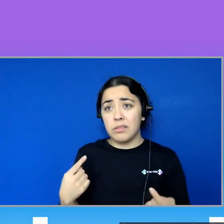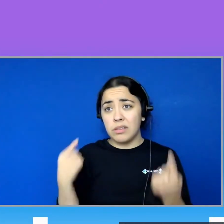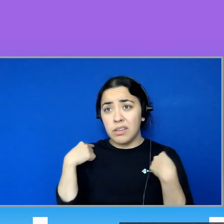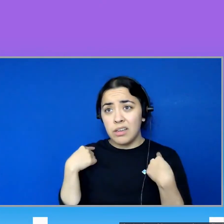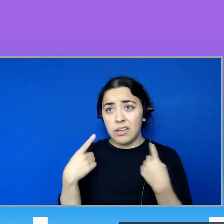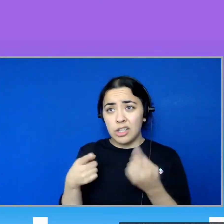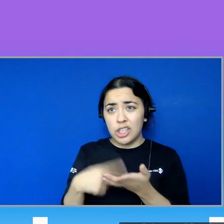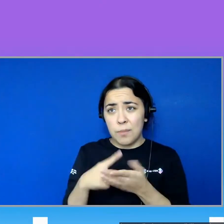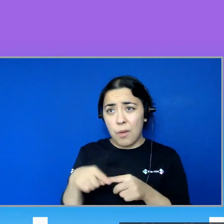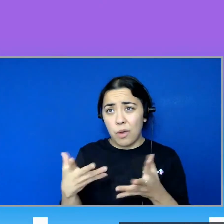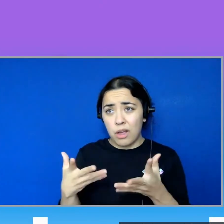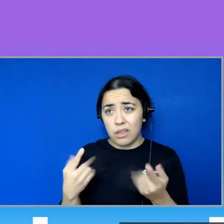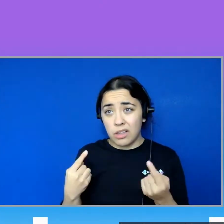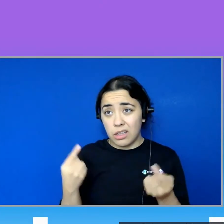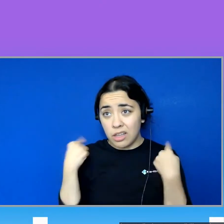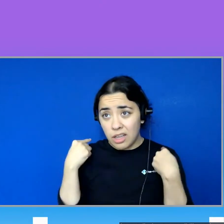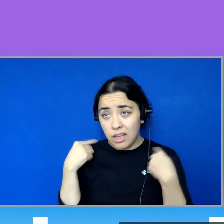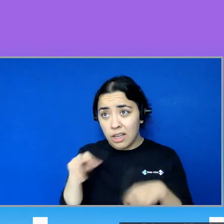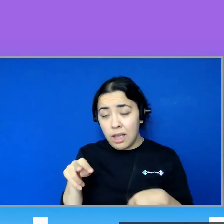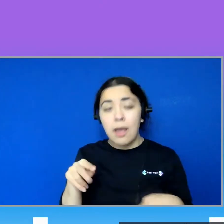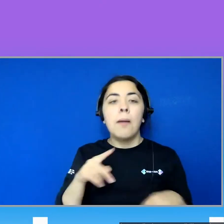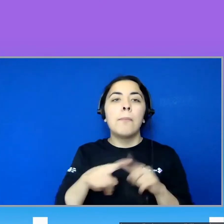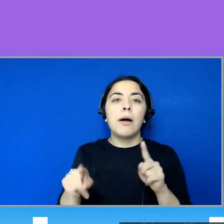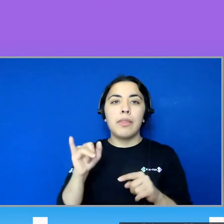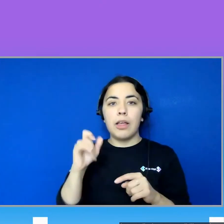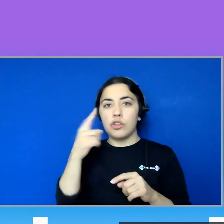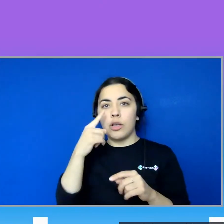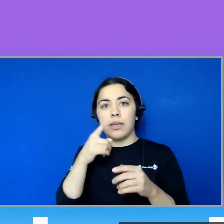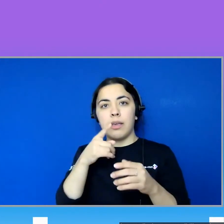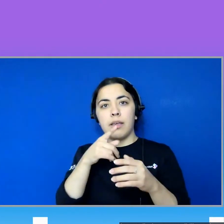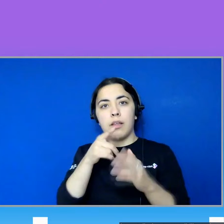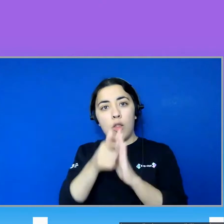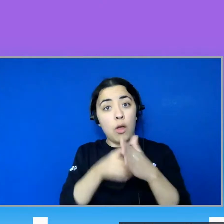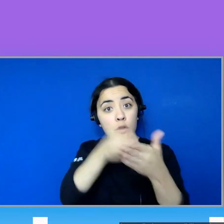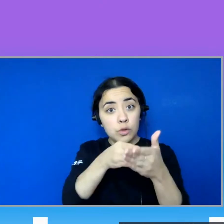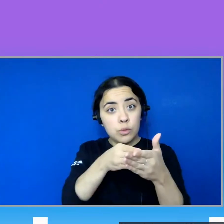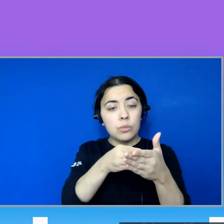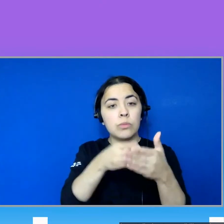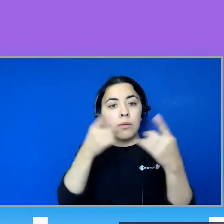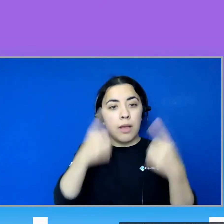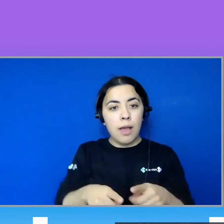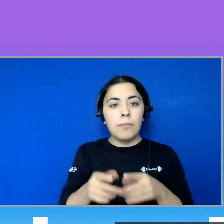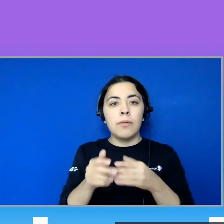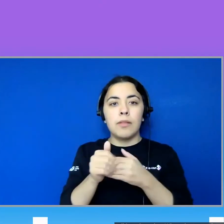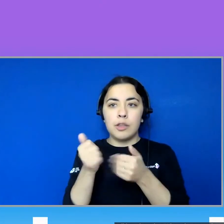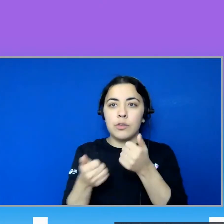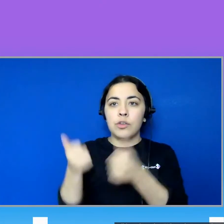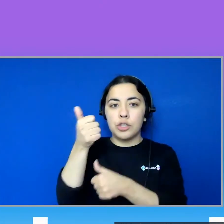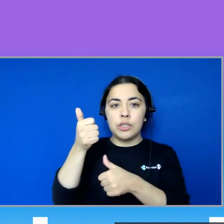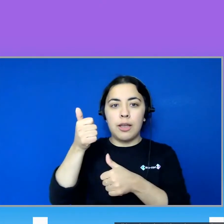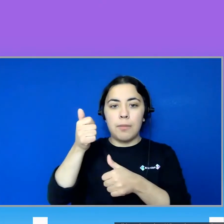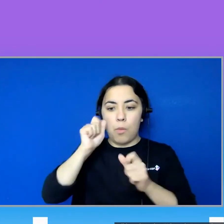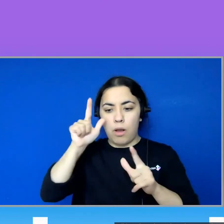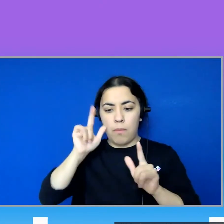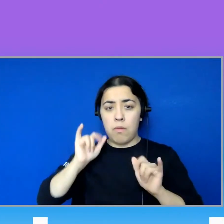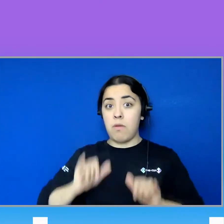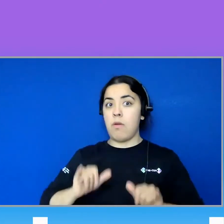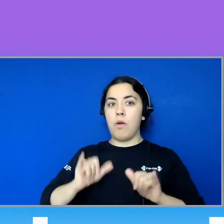what I was talking about. But when the target lawsuit came out, leadership woke up. They